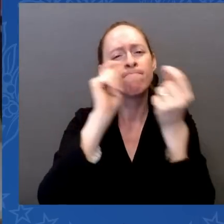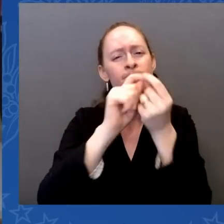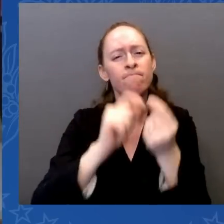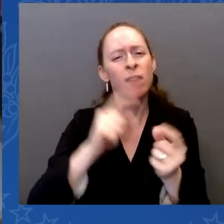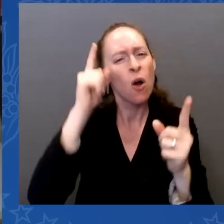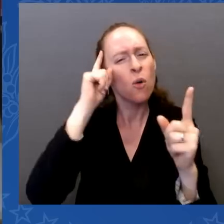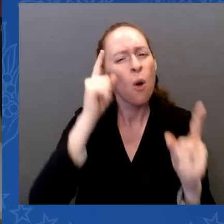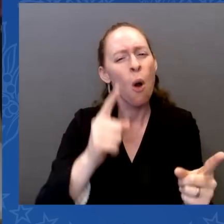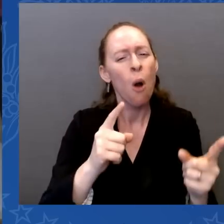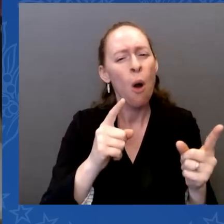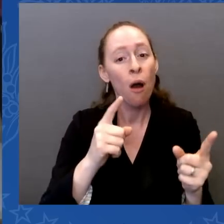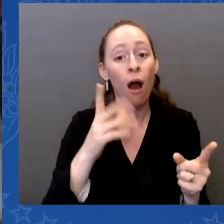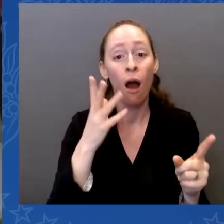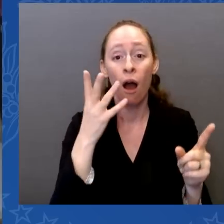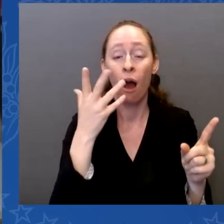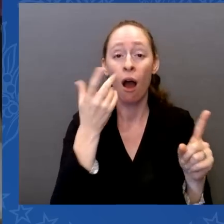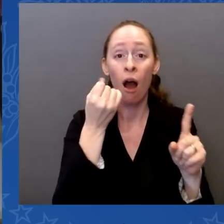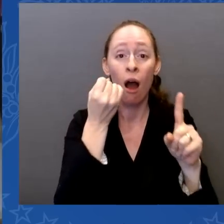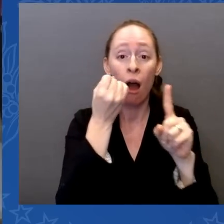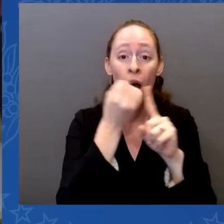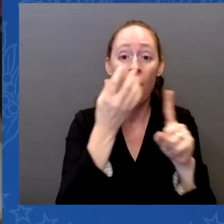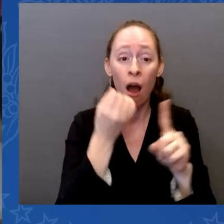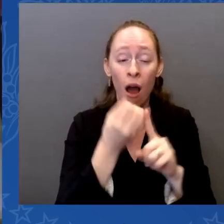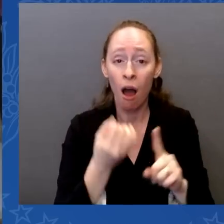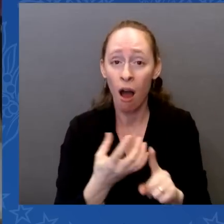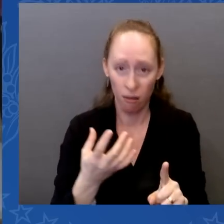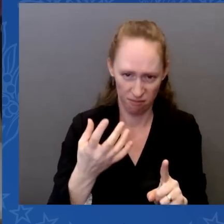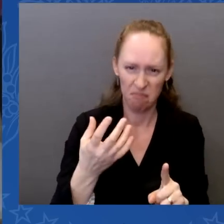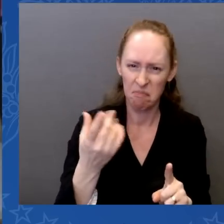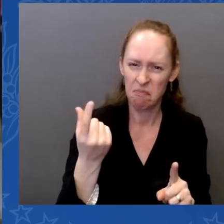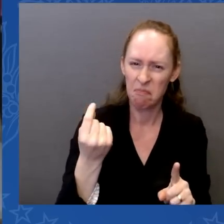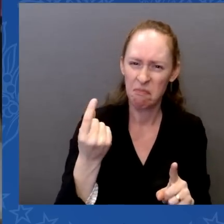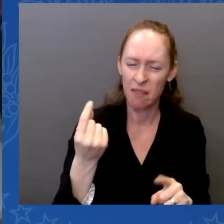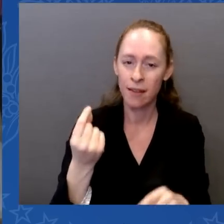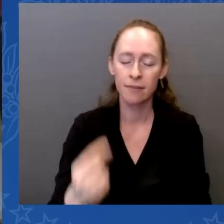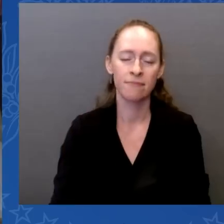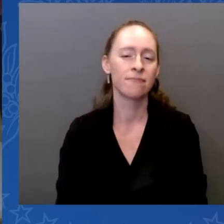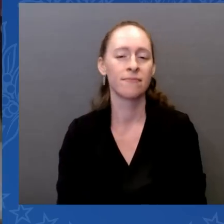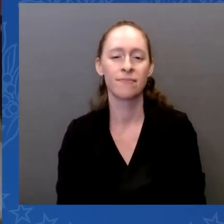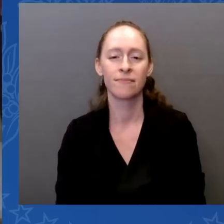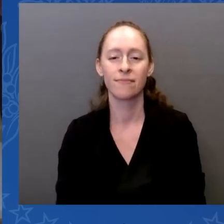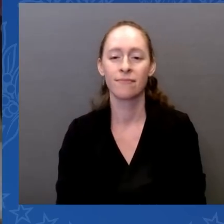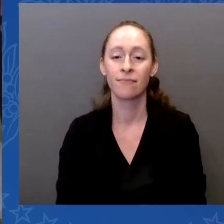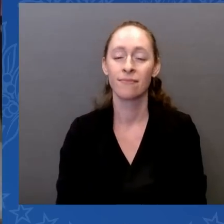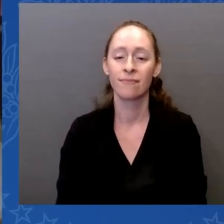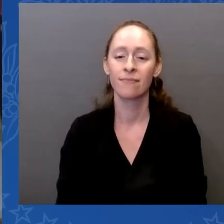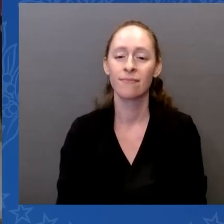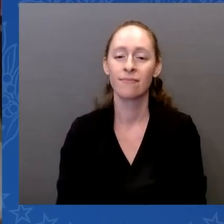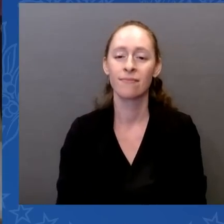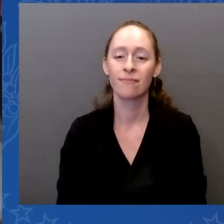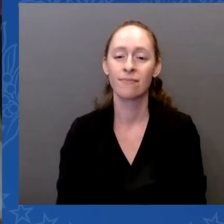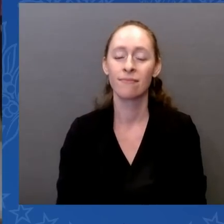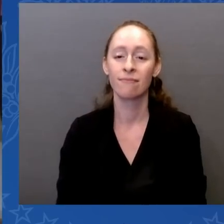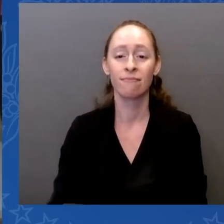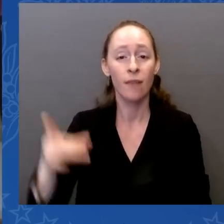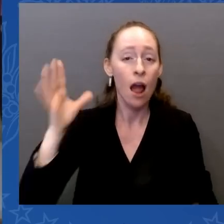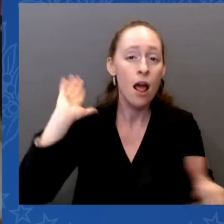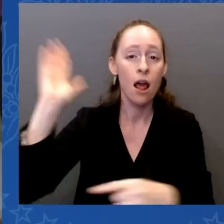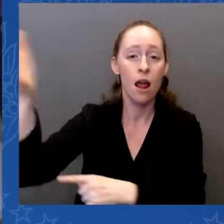In the course of nearly an hour, here are a few of the things that we didn't hear: We didn't hear the words "Medicare" or "Social Security."